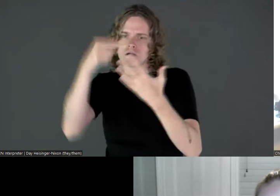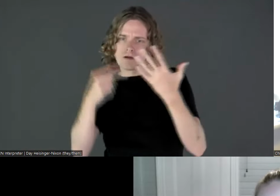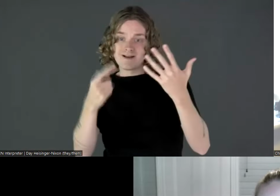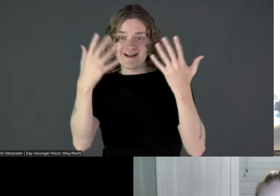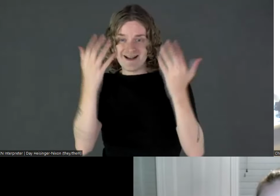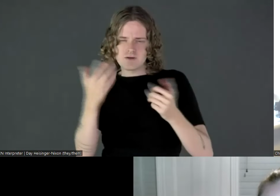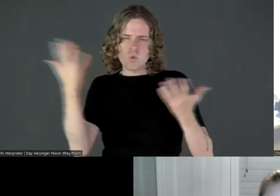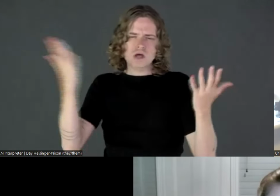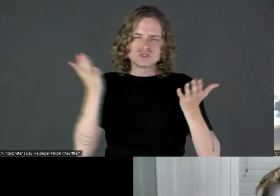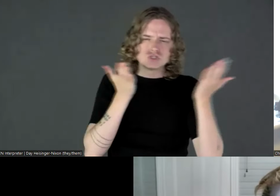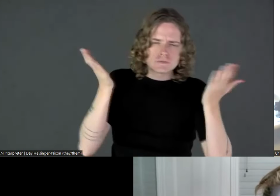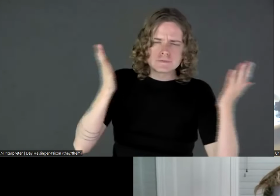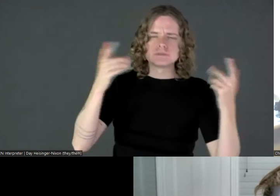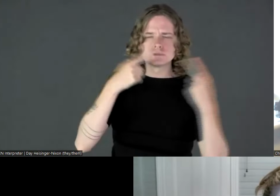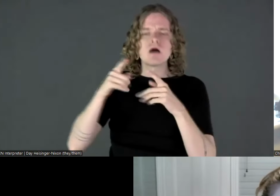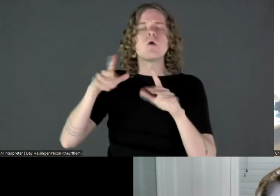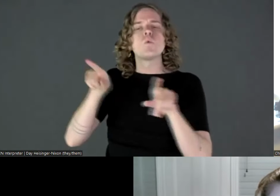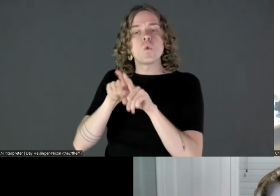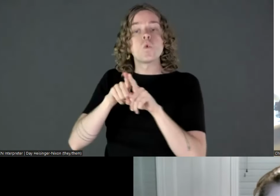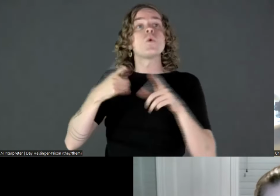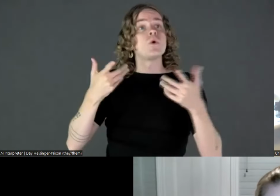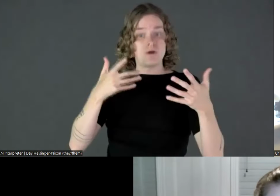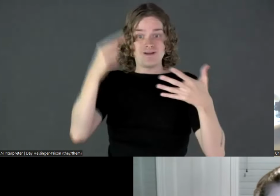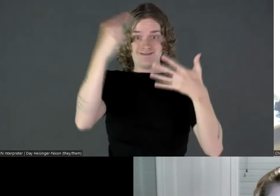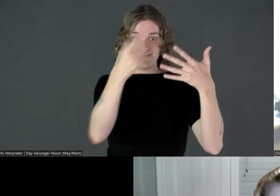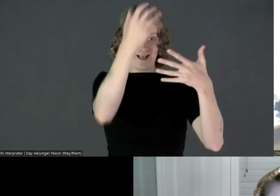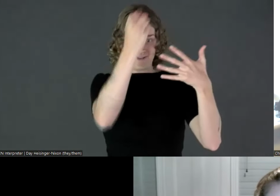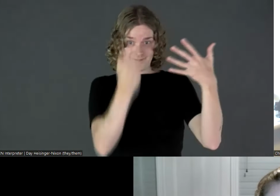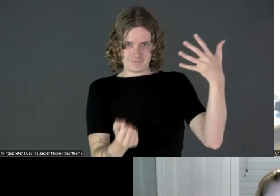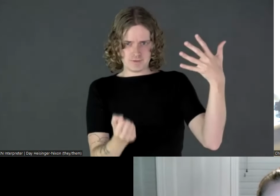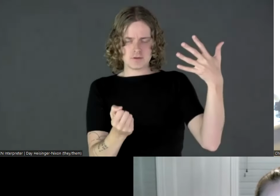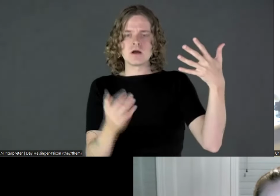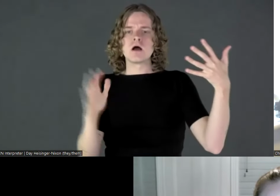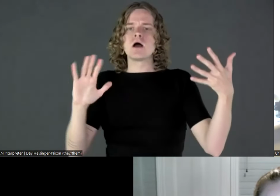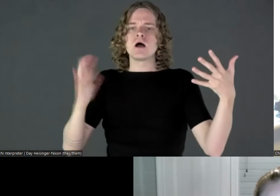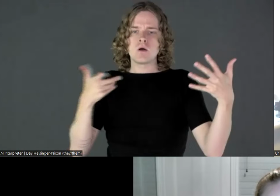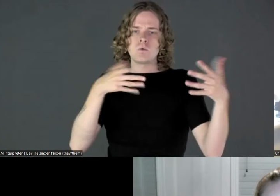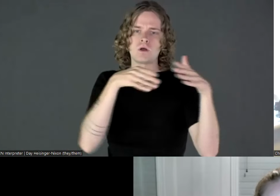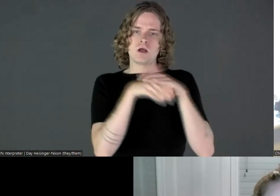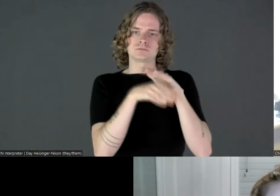wanted to obviously with the lack of time wasn't able to cover today is that there are also a lot